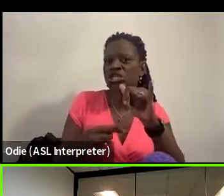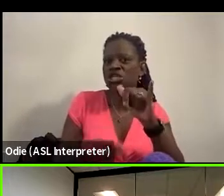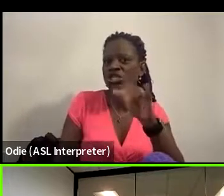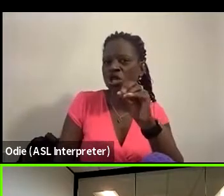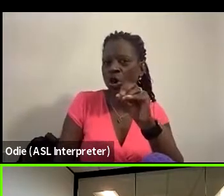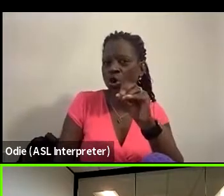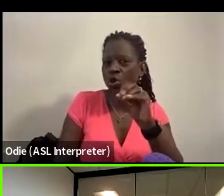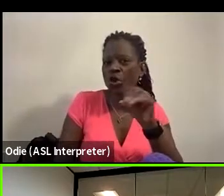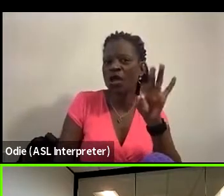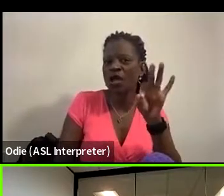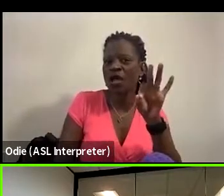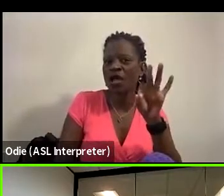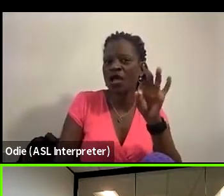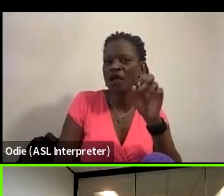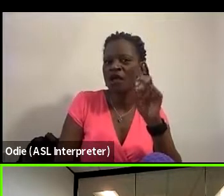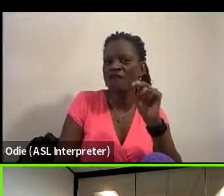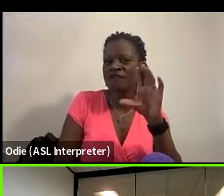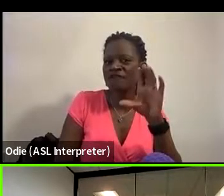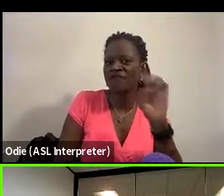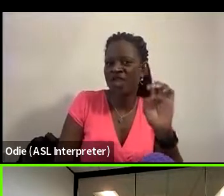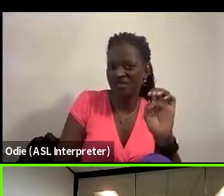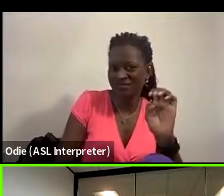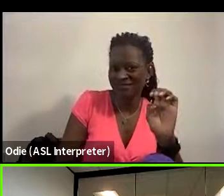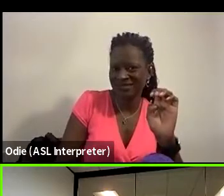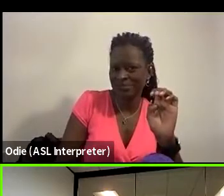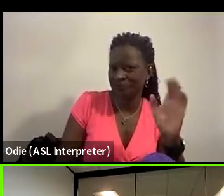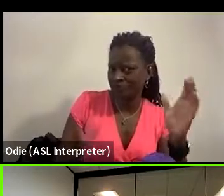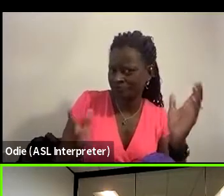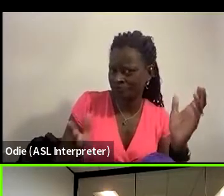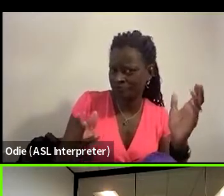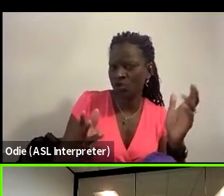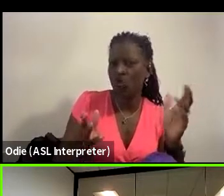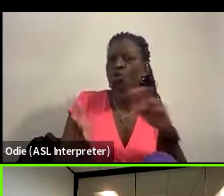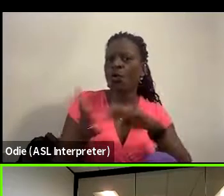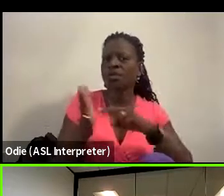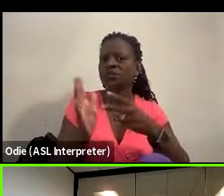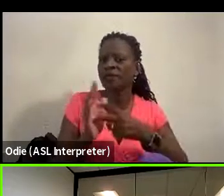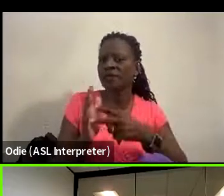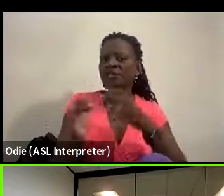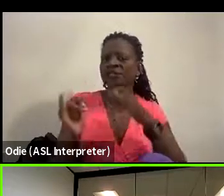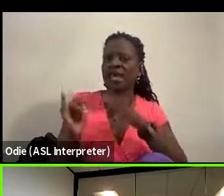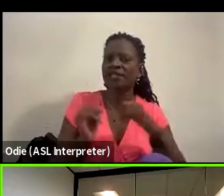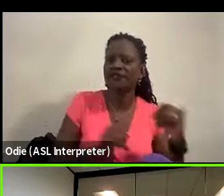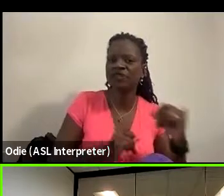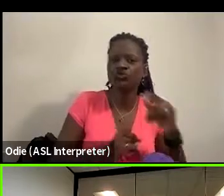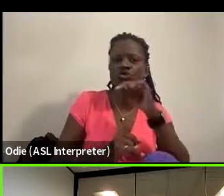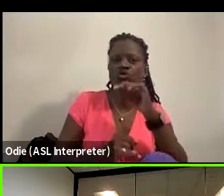clinics so that only individuals who indicate that they live or work in zip